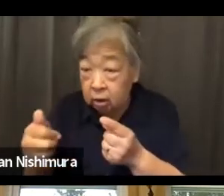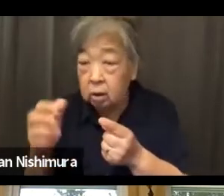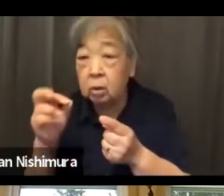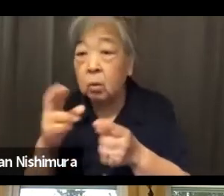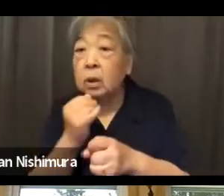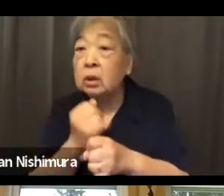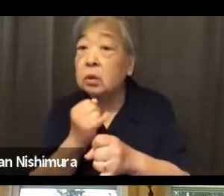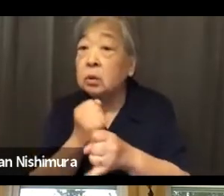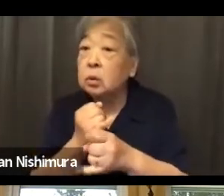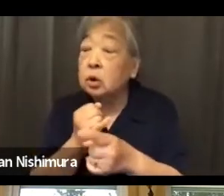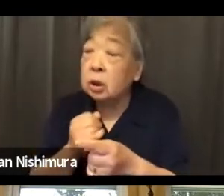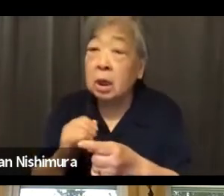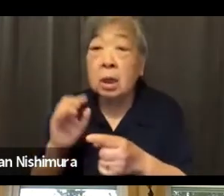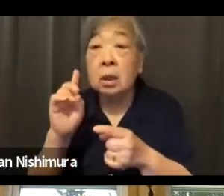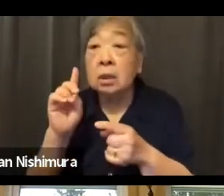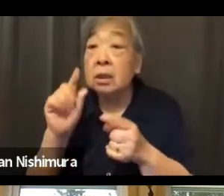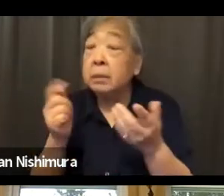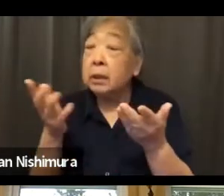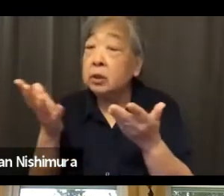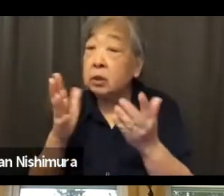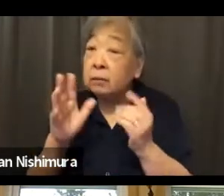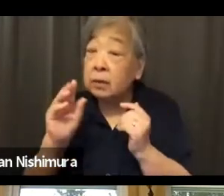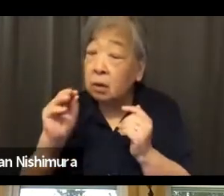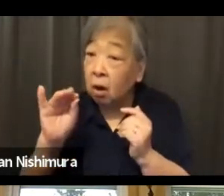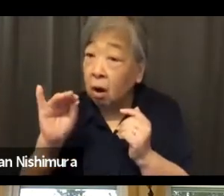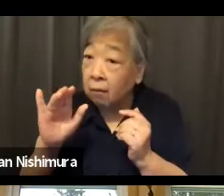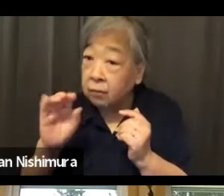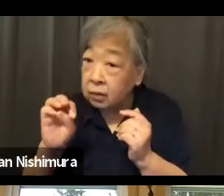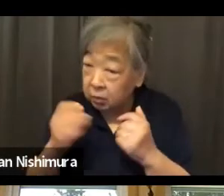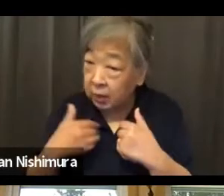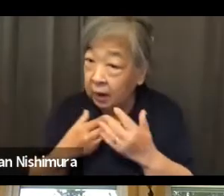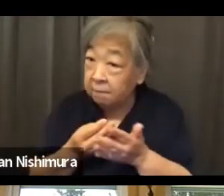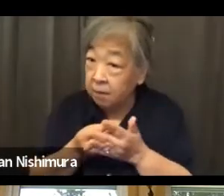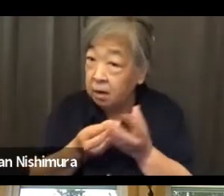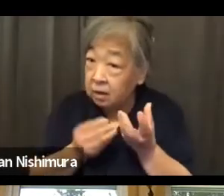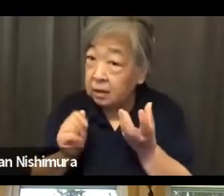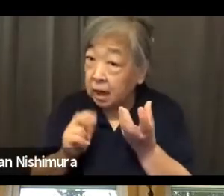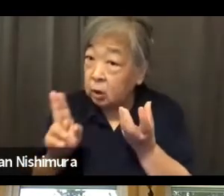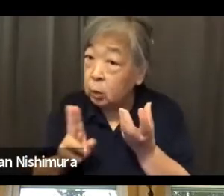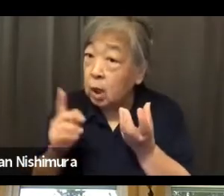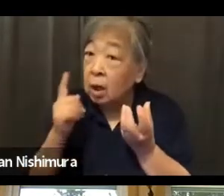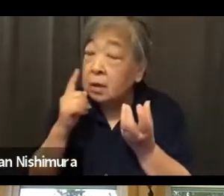Does the Disability Services Office have a fund that they utilize for on campus services